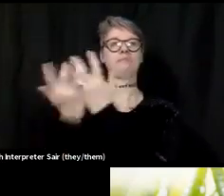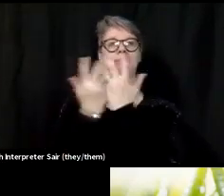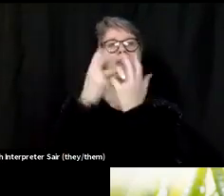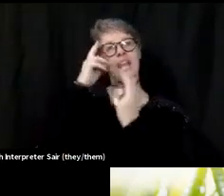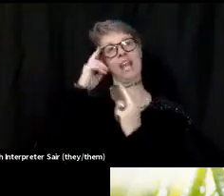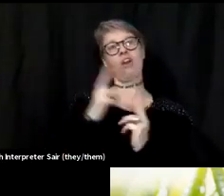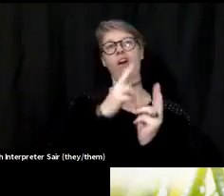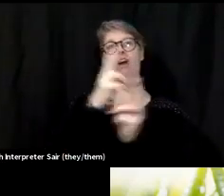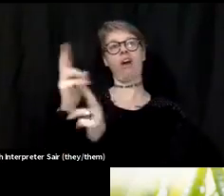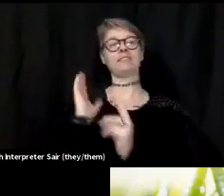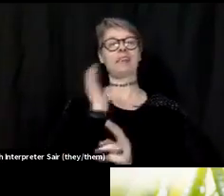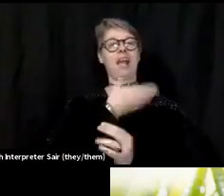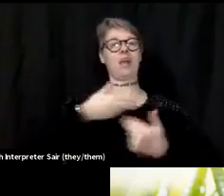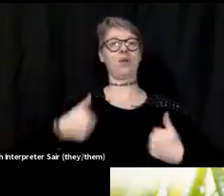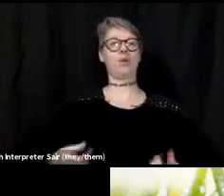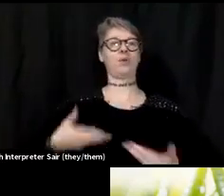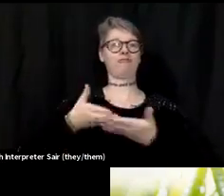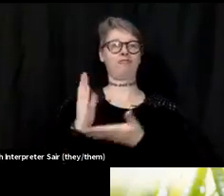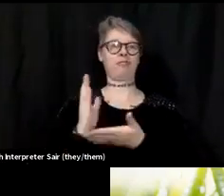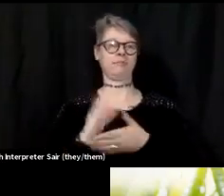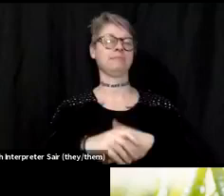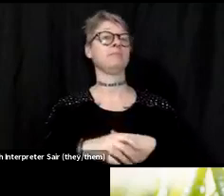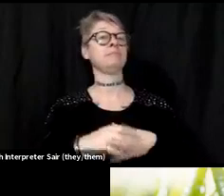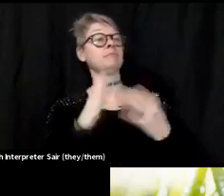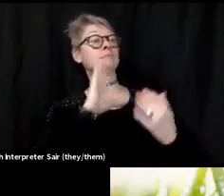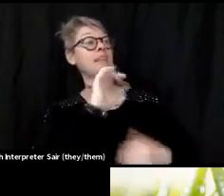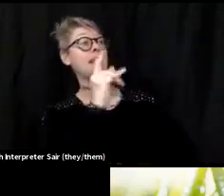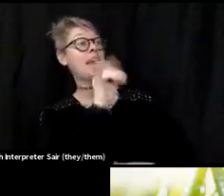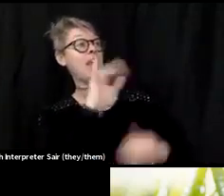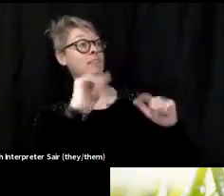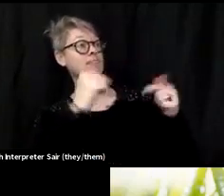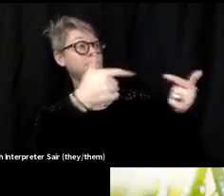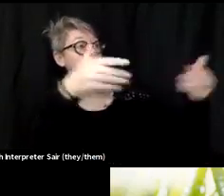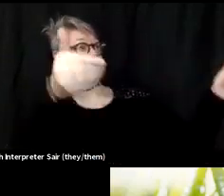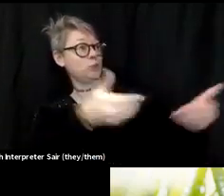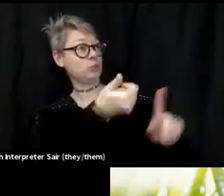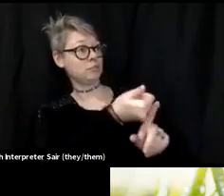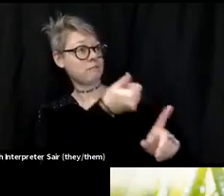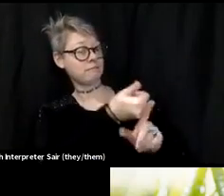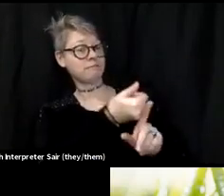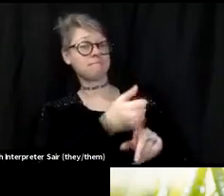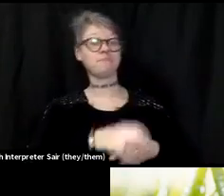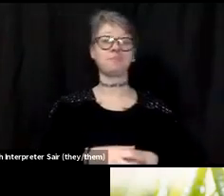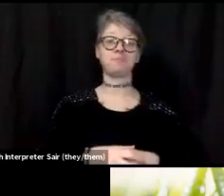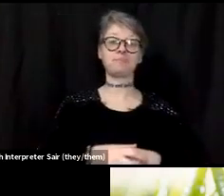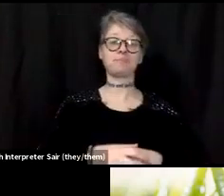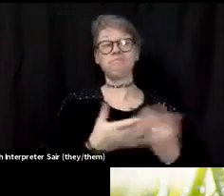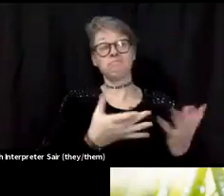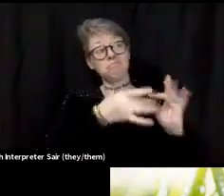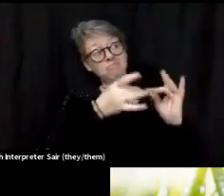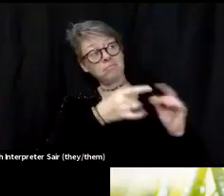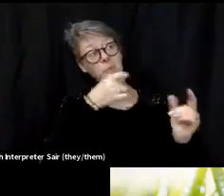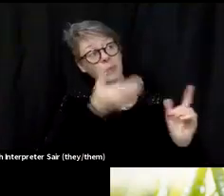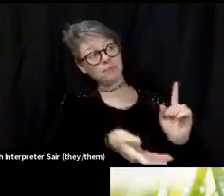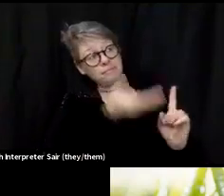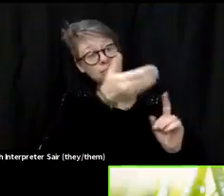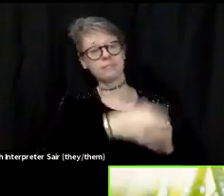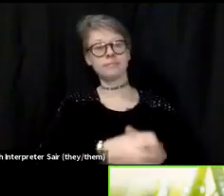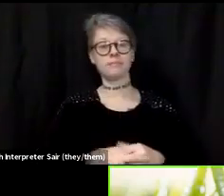that works for everyone and honor that works for everyone and honor so human rights of everybody. So Cassie if you want interest. oduce yourself a little bit more, and yourself a little bit more, and.